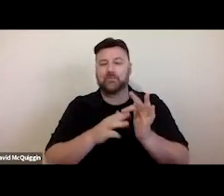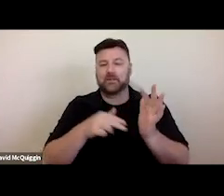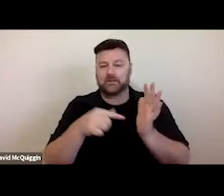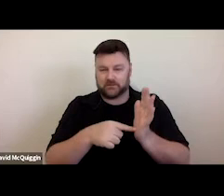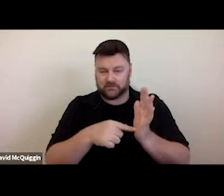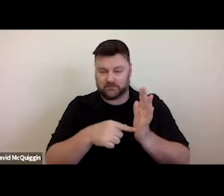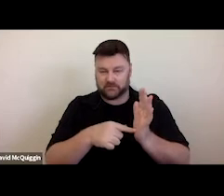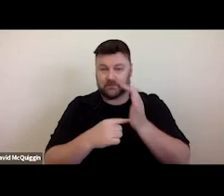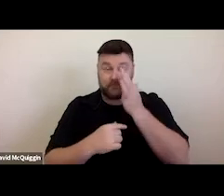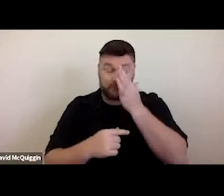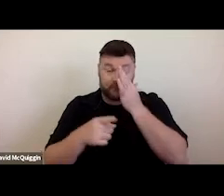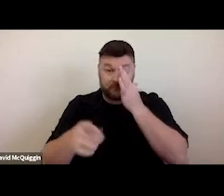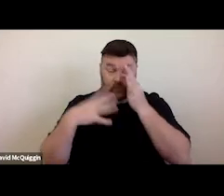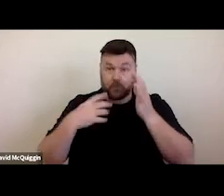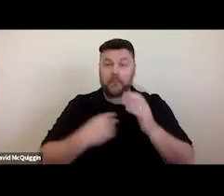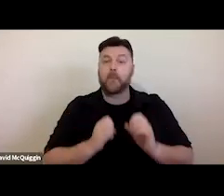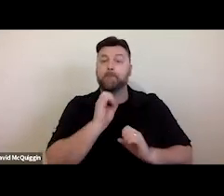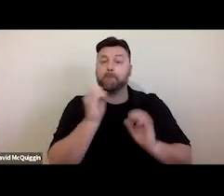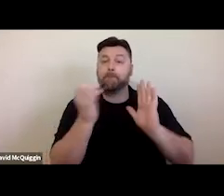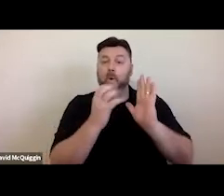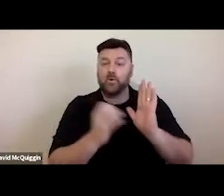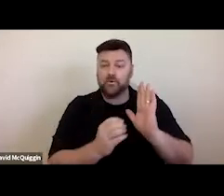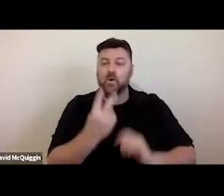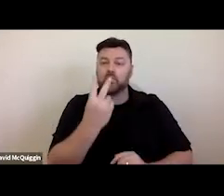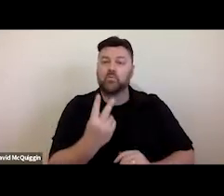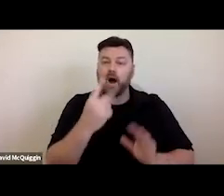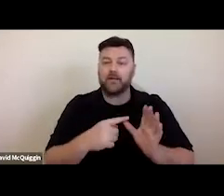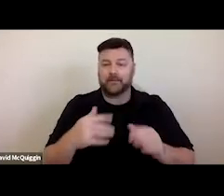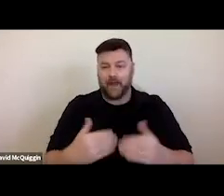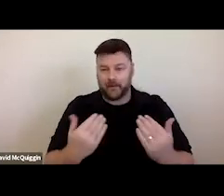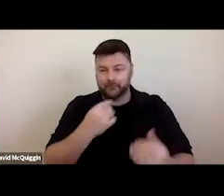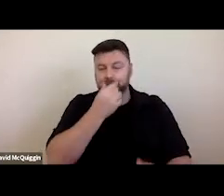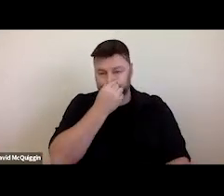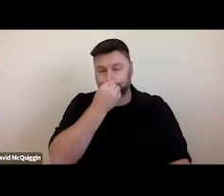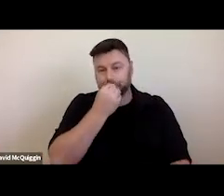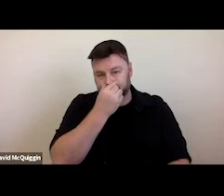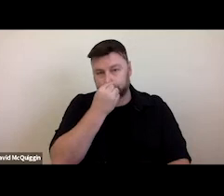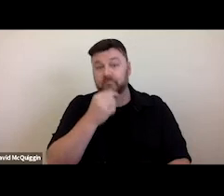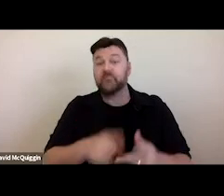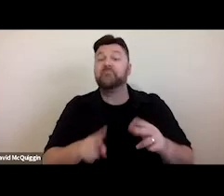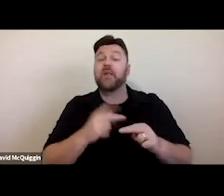wait for it - at least twice a day. Now, when you are posting, it